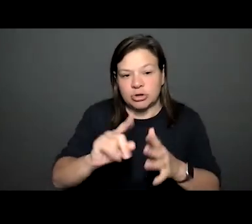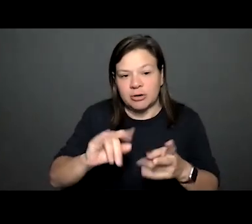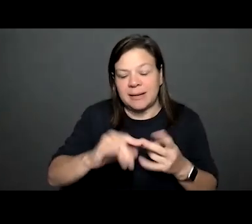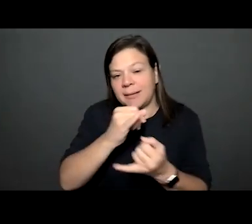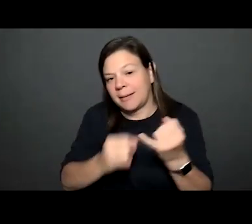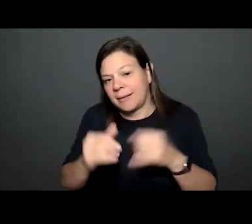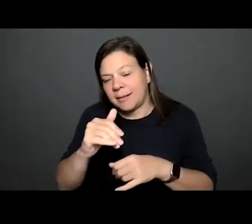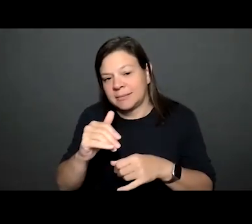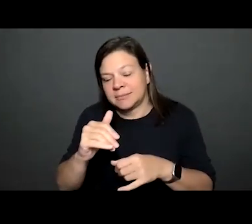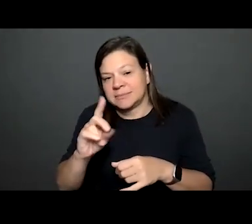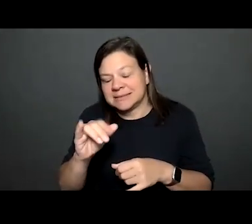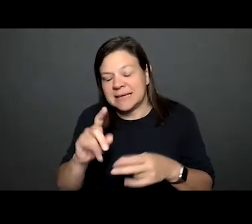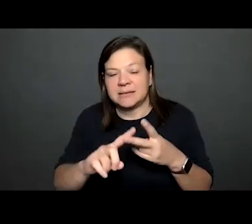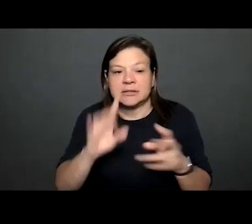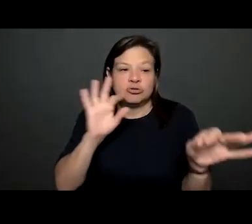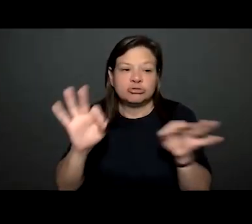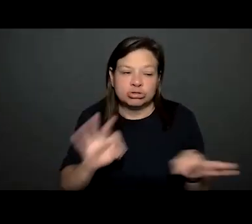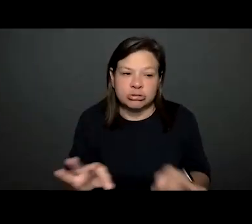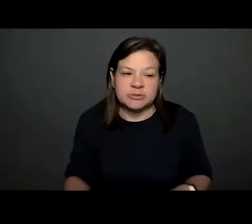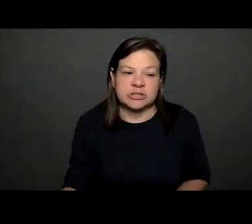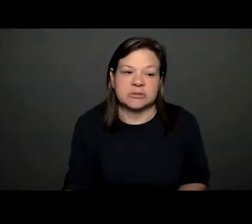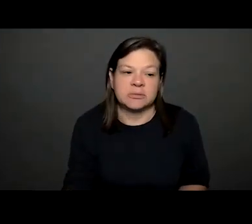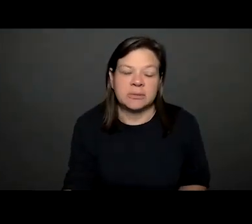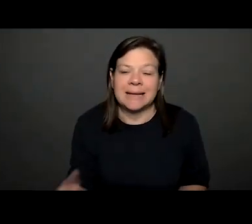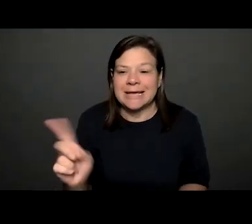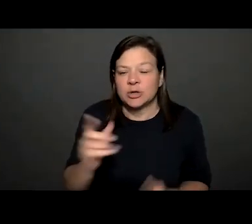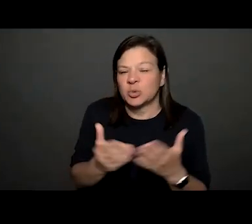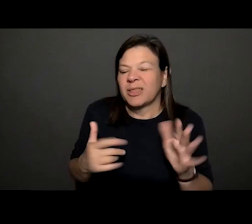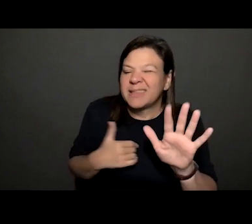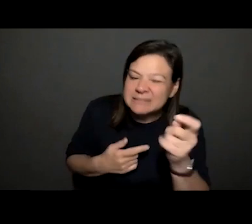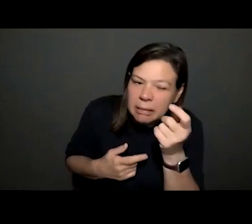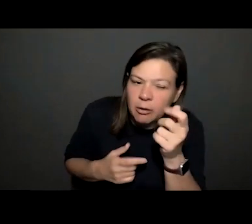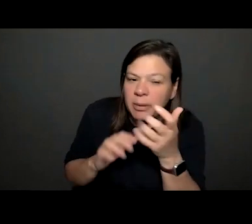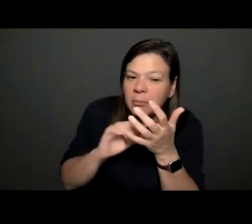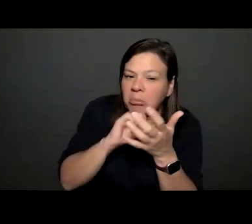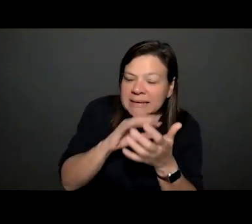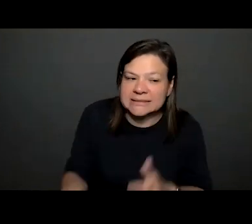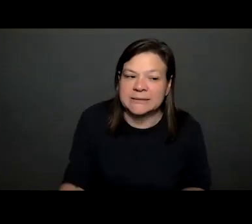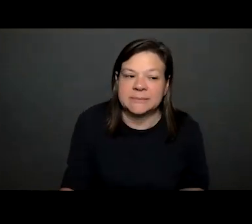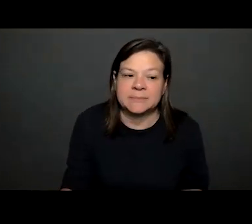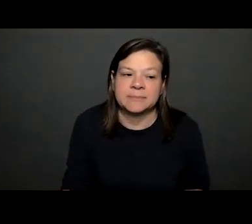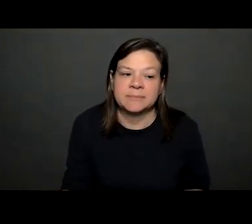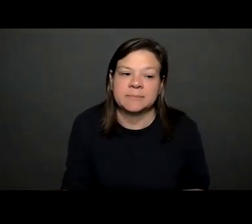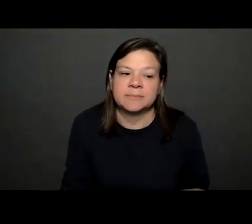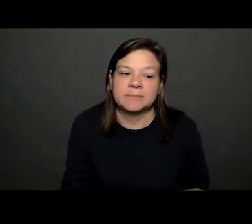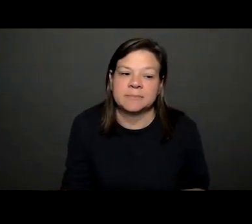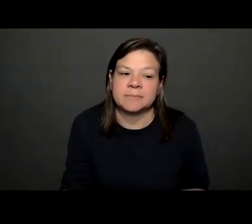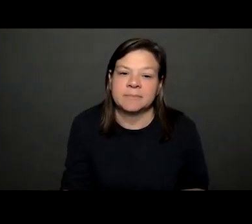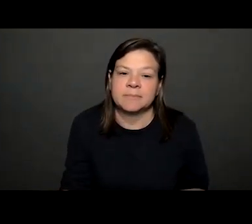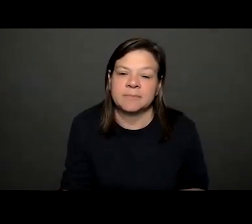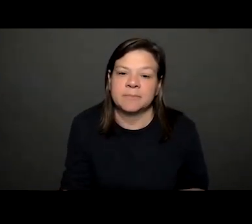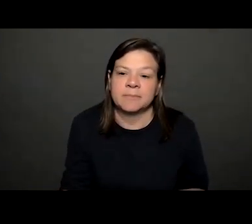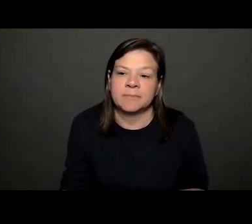WE ARE USING JUST ONE HubSpot FORM.